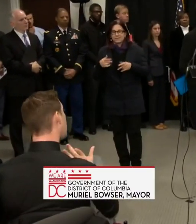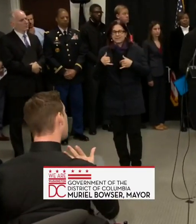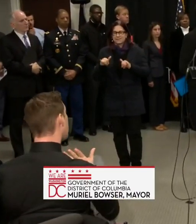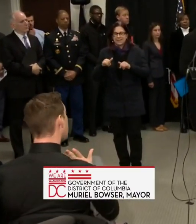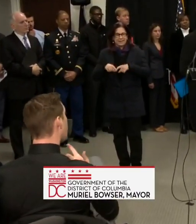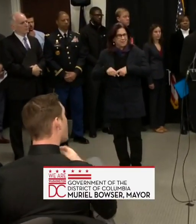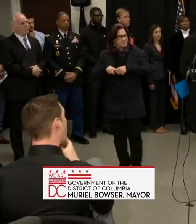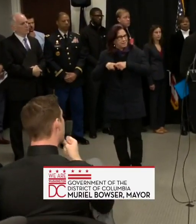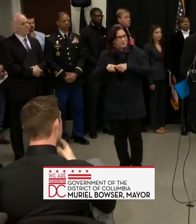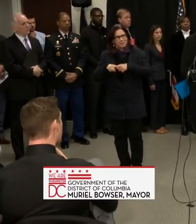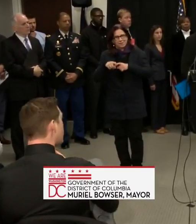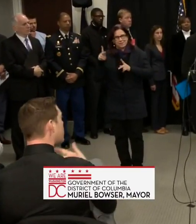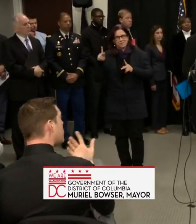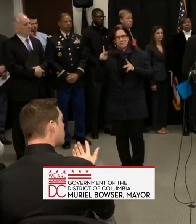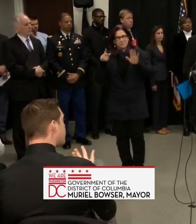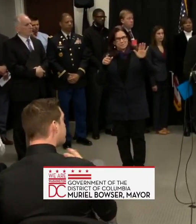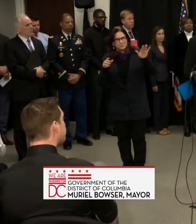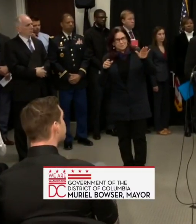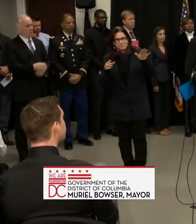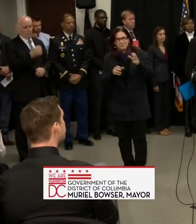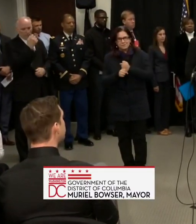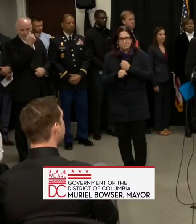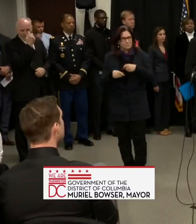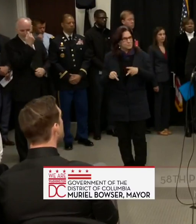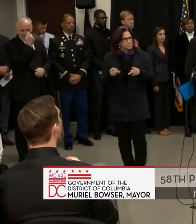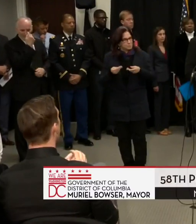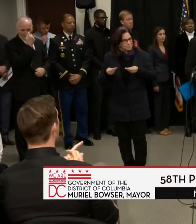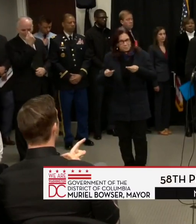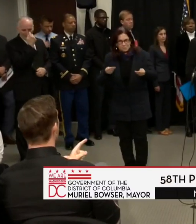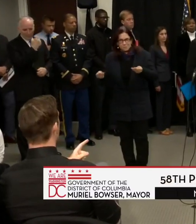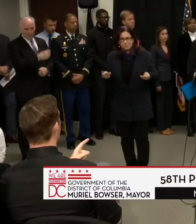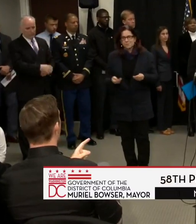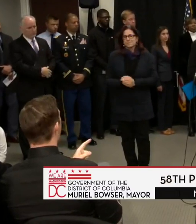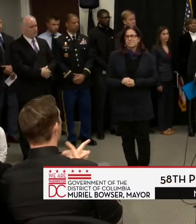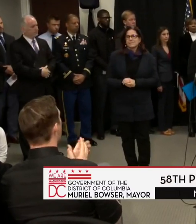SPECIAL AGENT TO SPEAK TO THAT ON THE FEDERAL END AND CHRIS AND